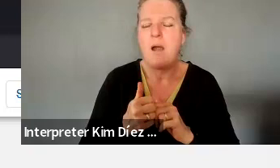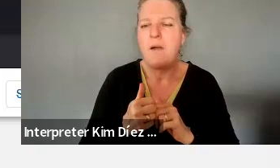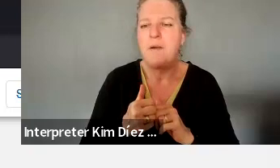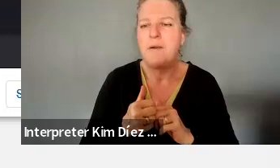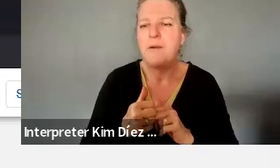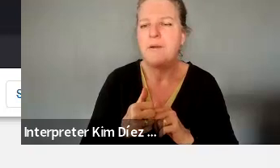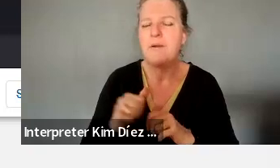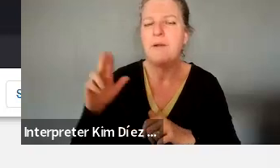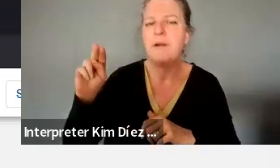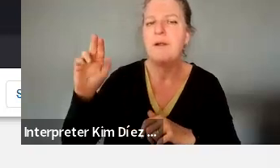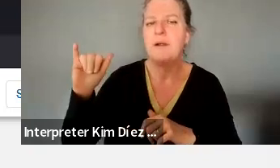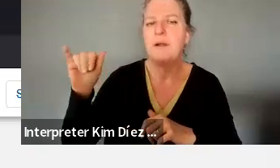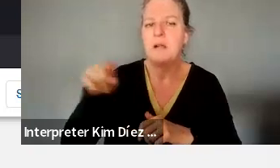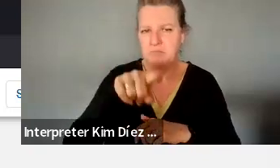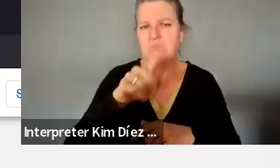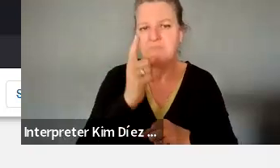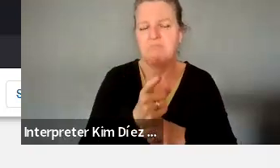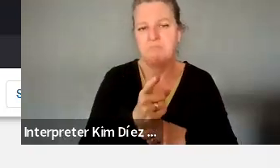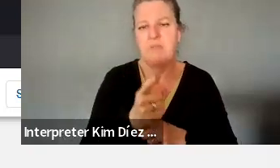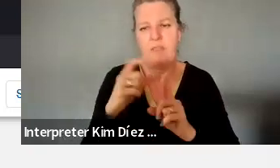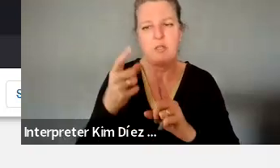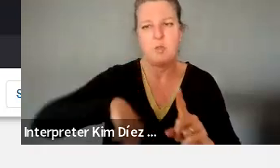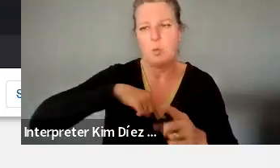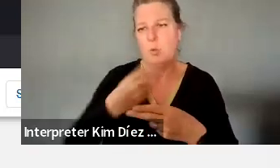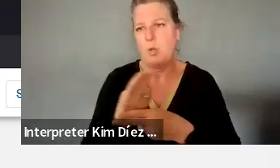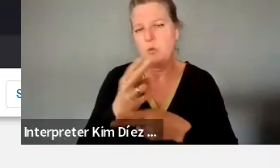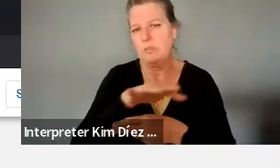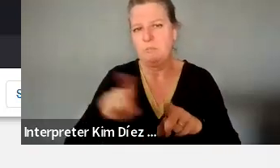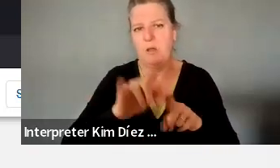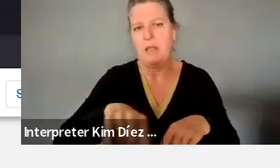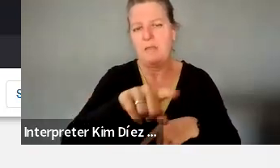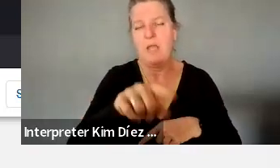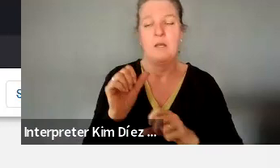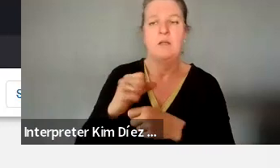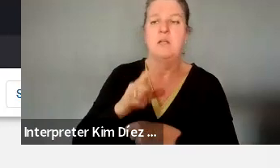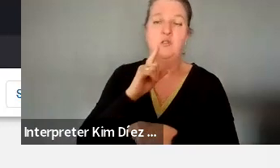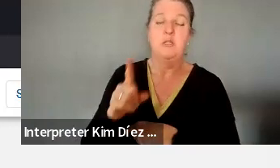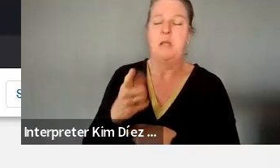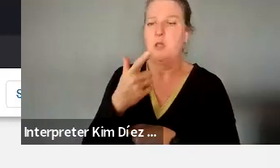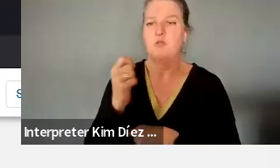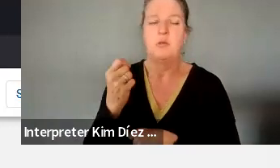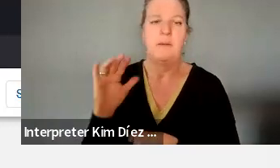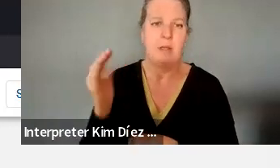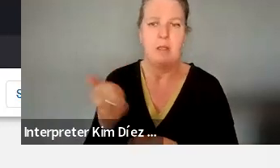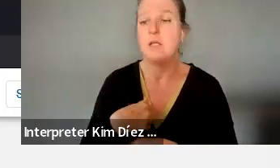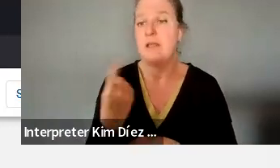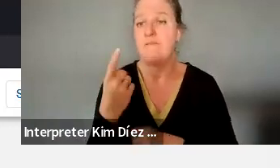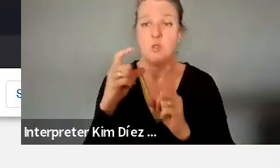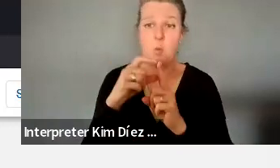[Una] Yes, that is the one that we use, thank you. [Alex] Okay, yeah, just making sure 'cause apparently whether or not this is one word or two words